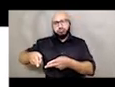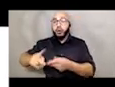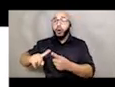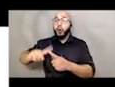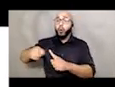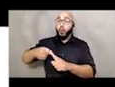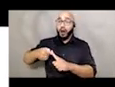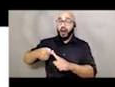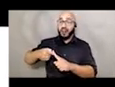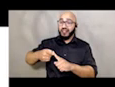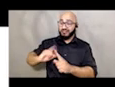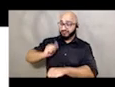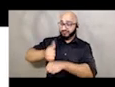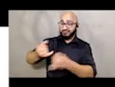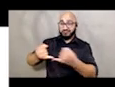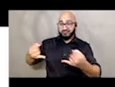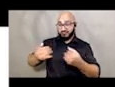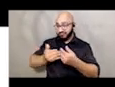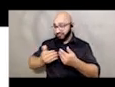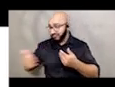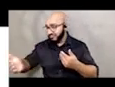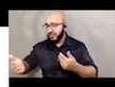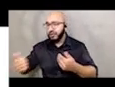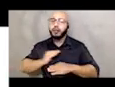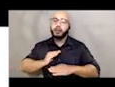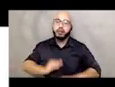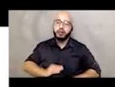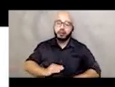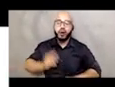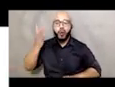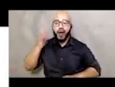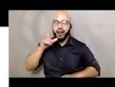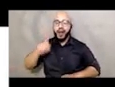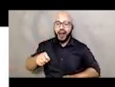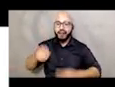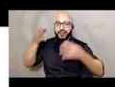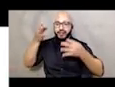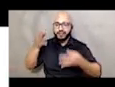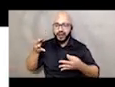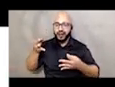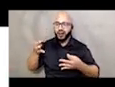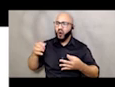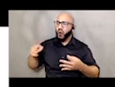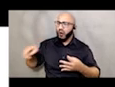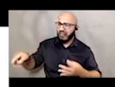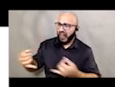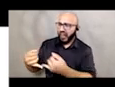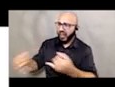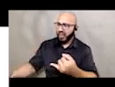because you don't have to decide on whether or not, because these people are because your friends crossed these boundaries.